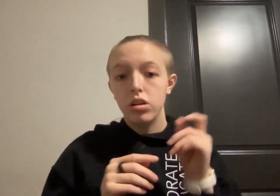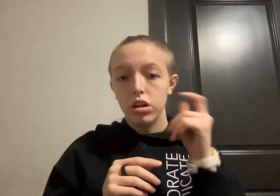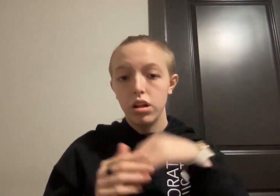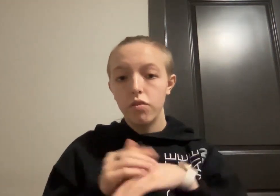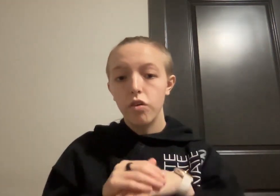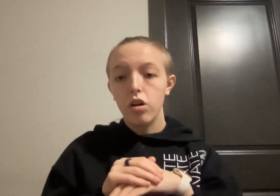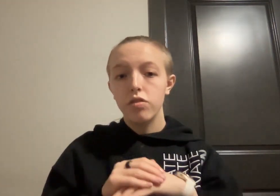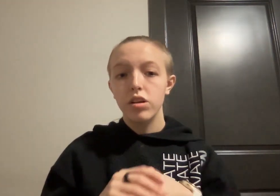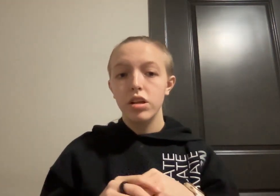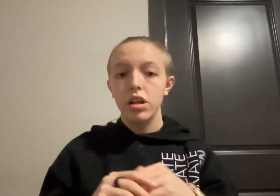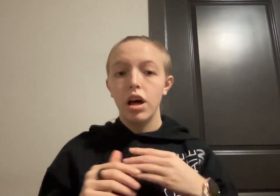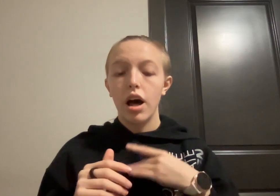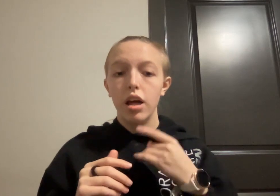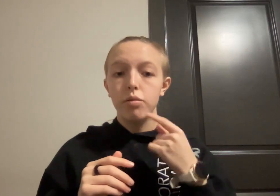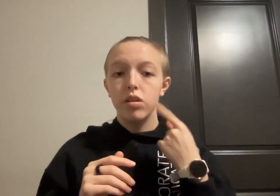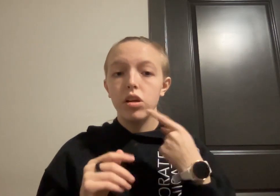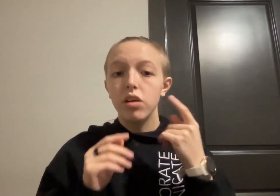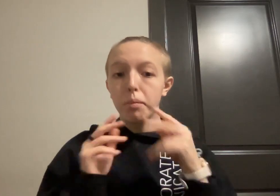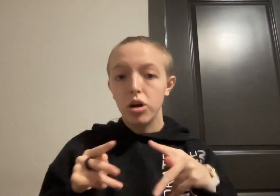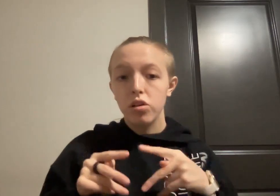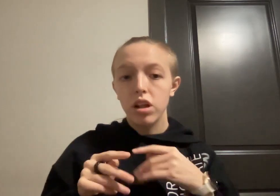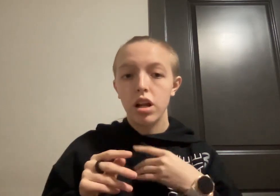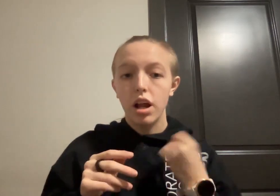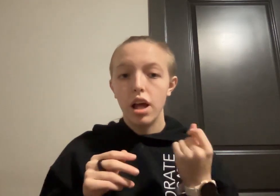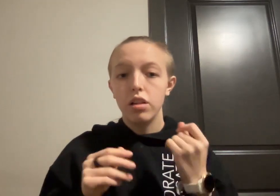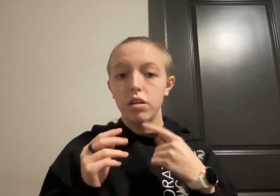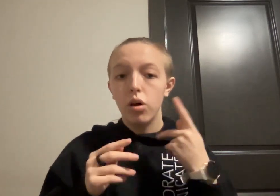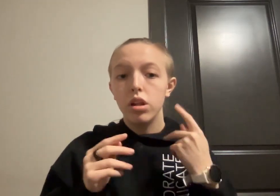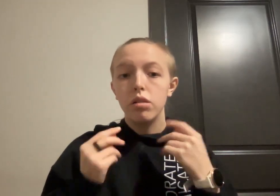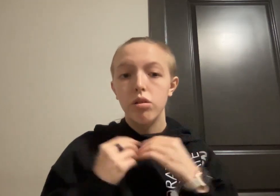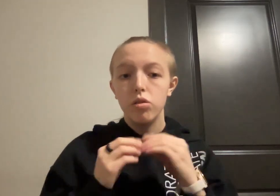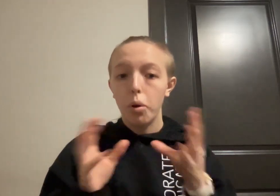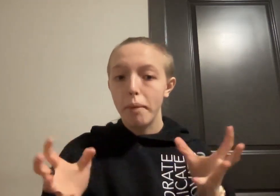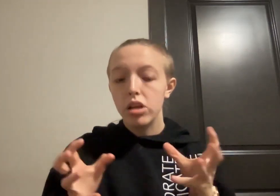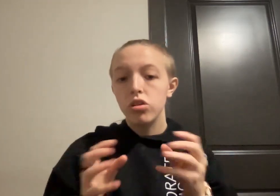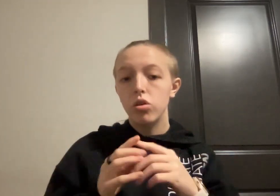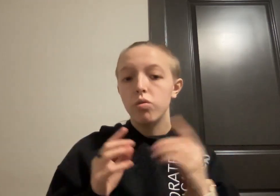I'm a hearing person and can only do so much to bring light